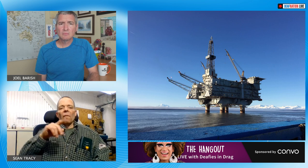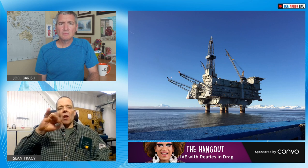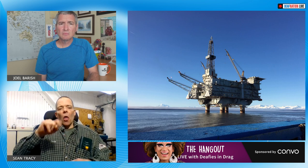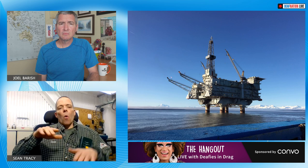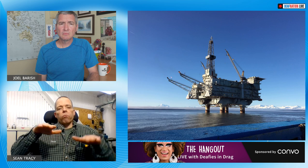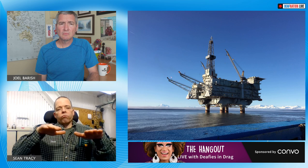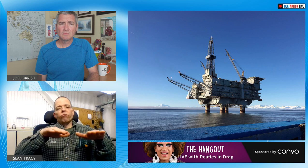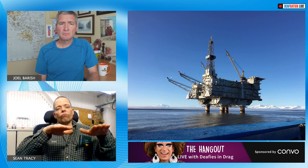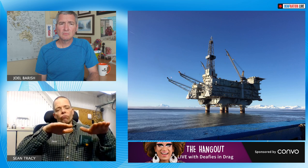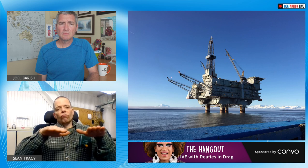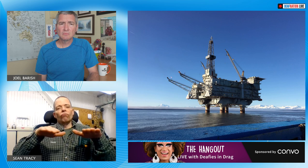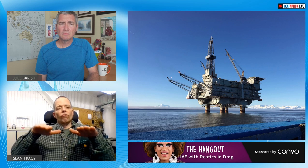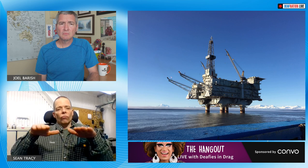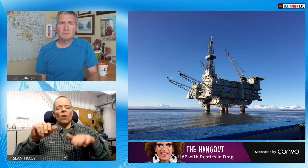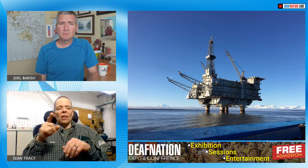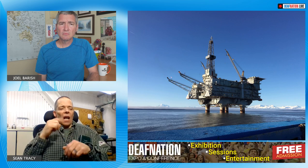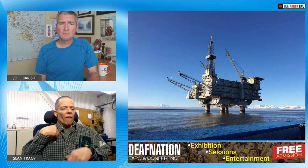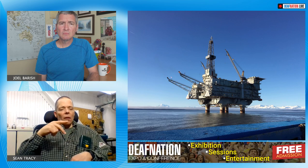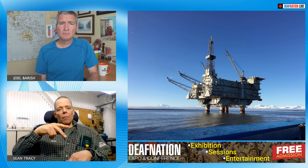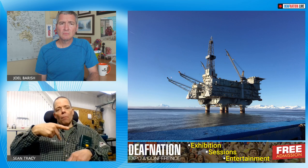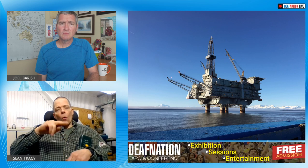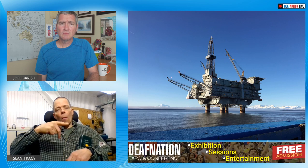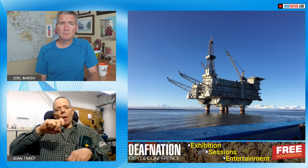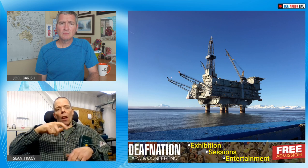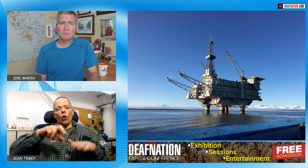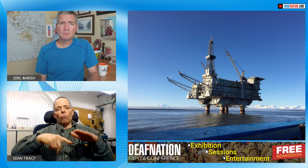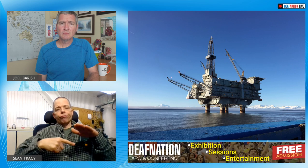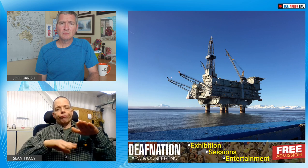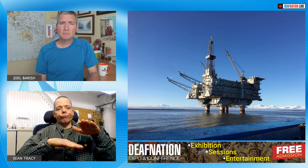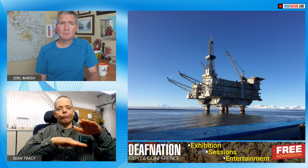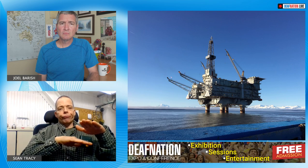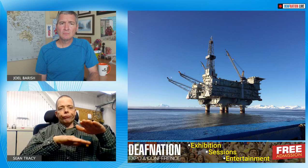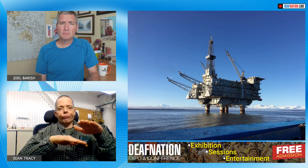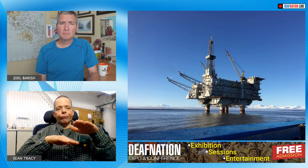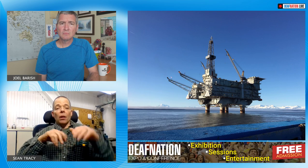So those platforms float with the use of a propeller.